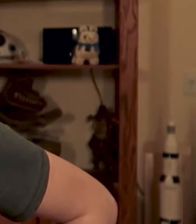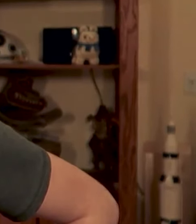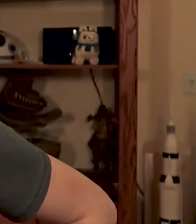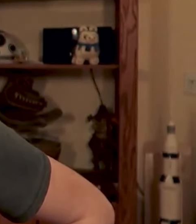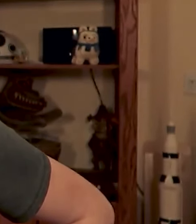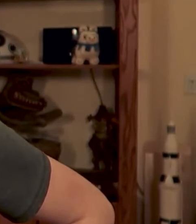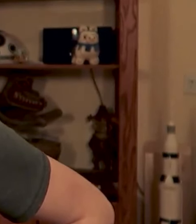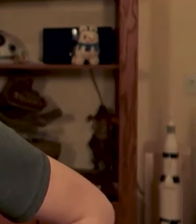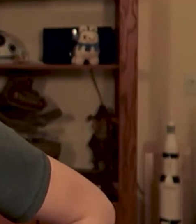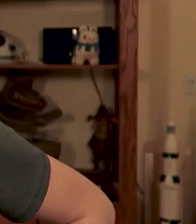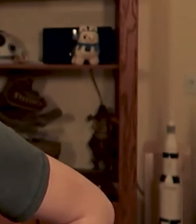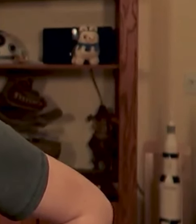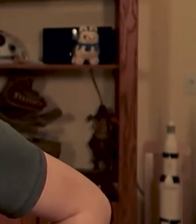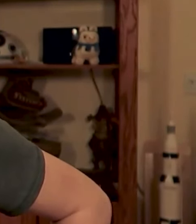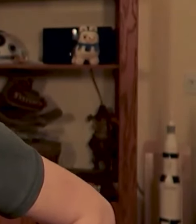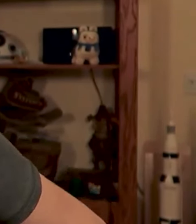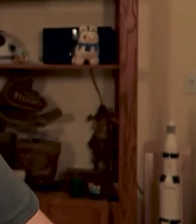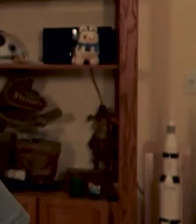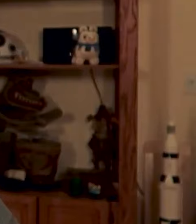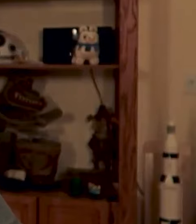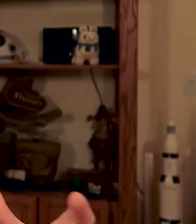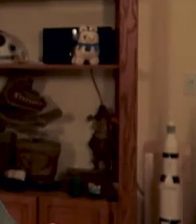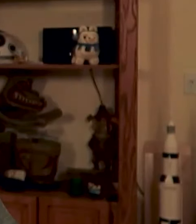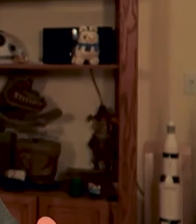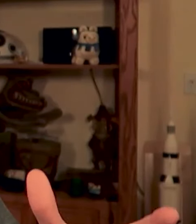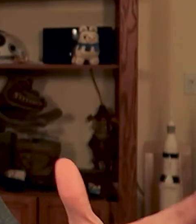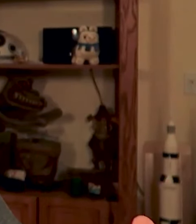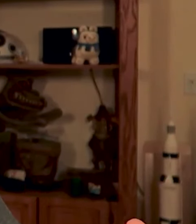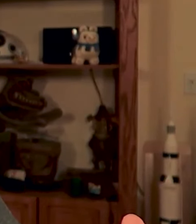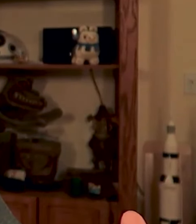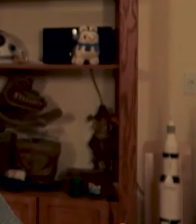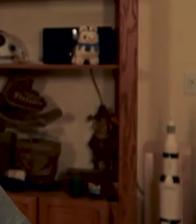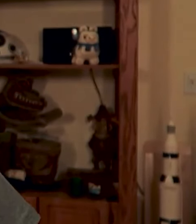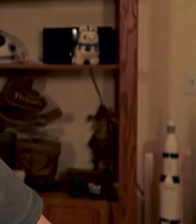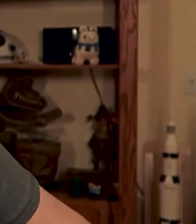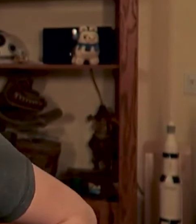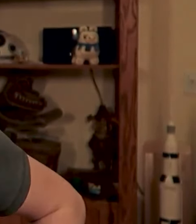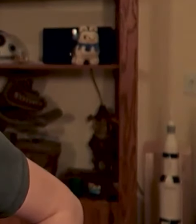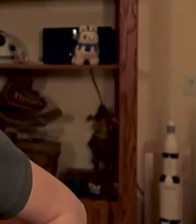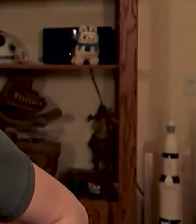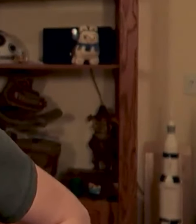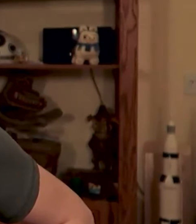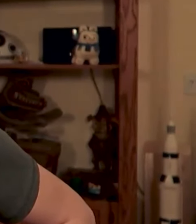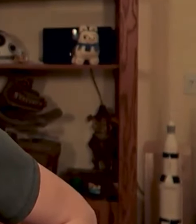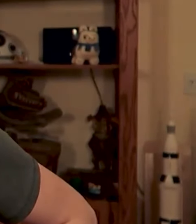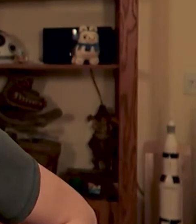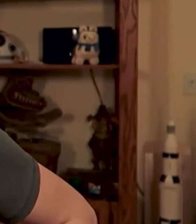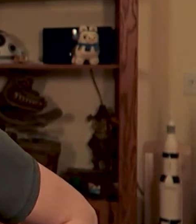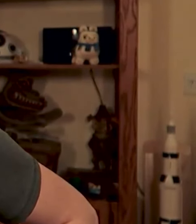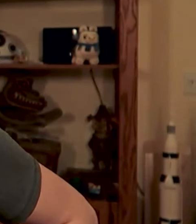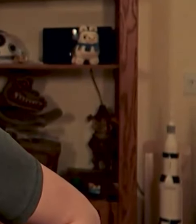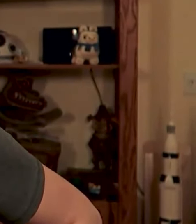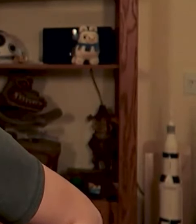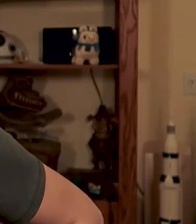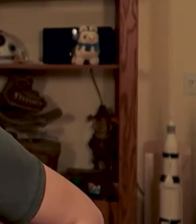BUT TO HANG OUT WITH YOU HERE AT MINECRAFT LIVE AND TO SPECULATE WHAT WE WOULD LIKE TO SEE ADDED TO MINECRAFT. WAY BACK IN THE DAY WHEN THEY